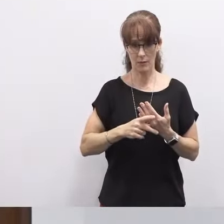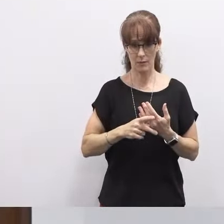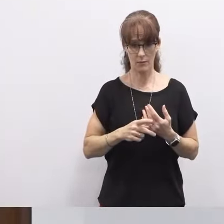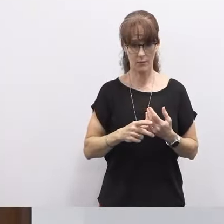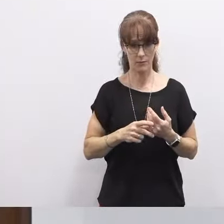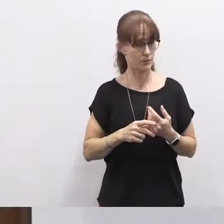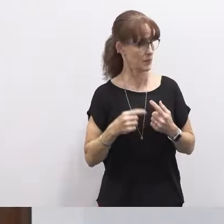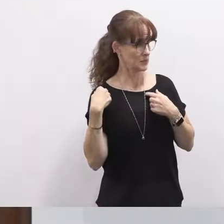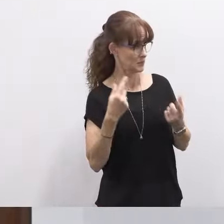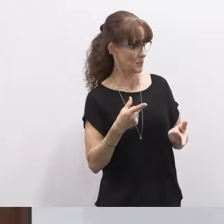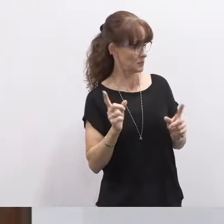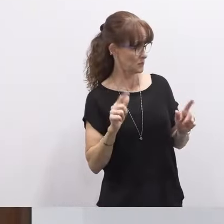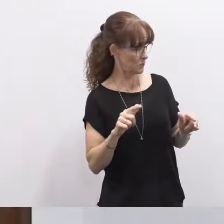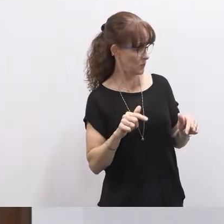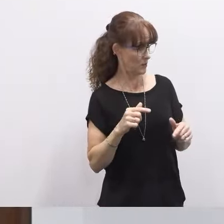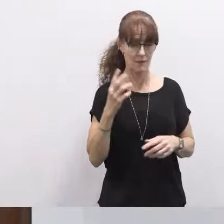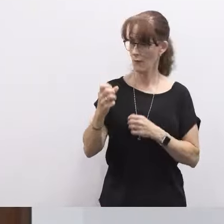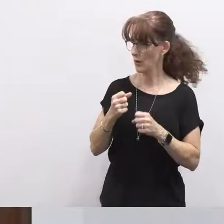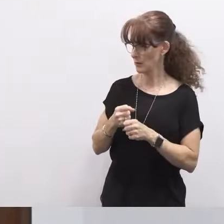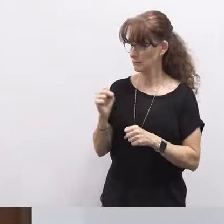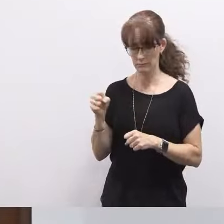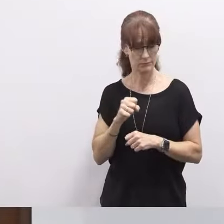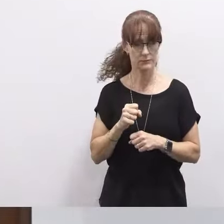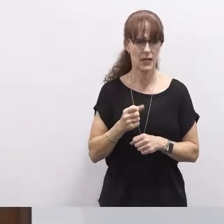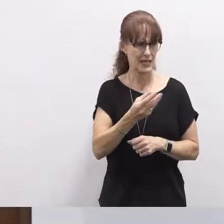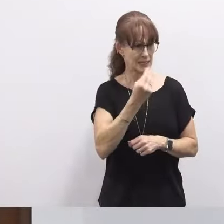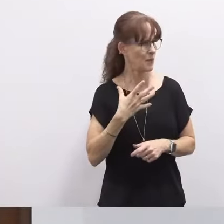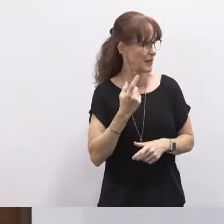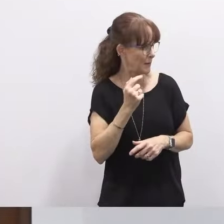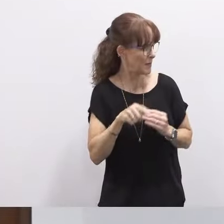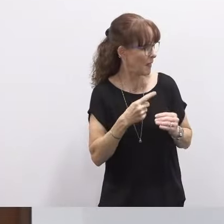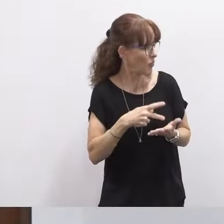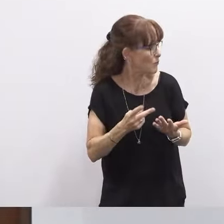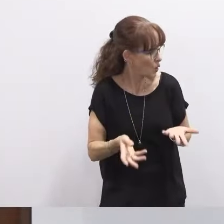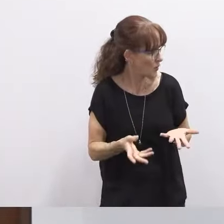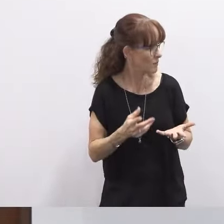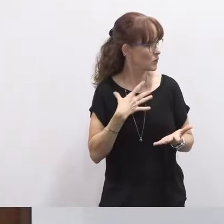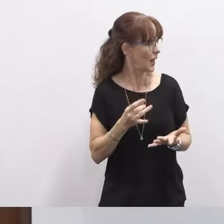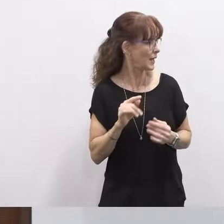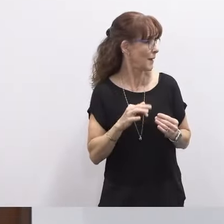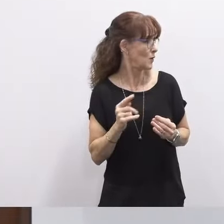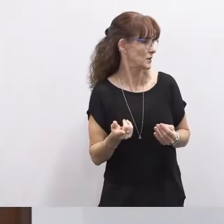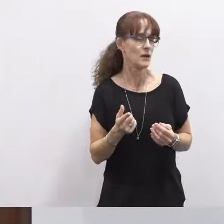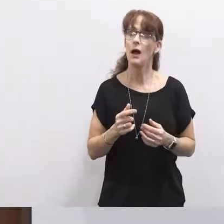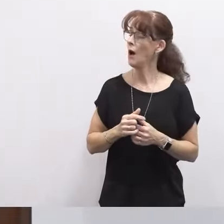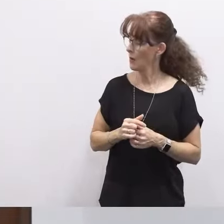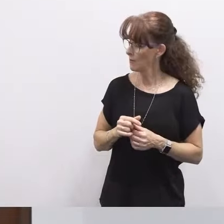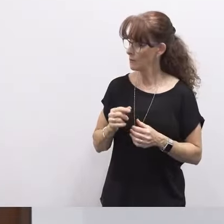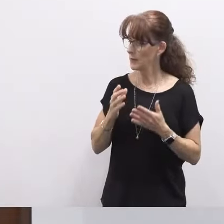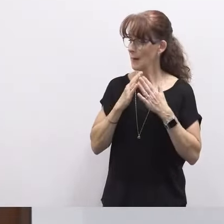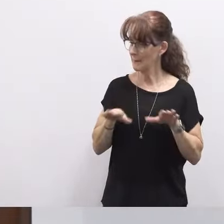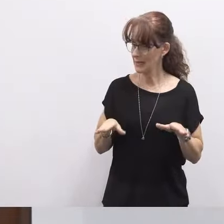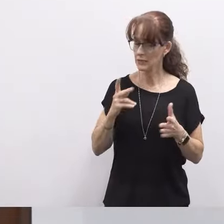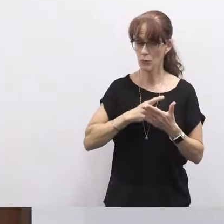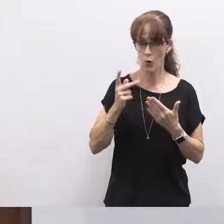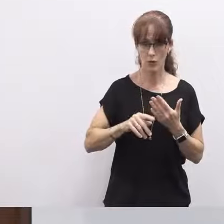for ever since you came to Millikan? Yeah. - Great. Tell me a little bit about the program and what you like about it. Yeah, well, the Peace Program is centered around the idea